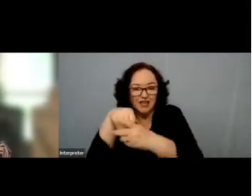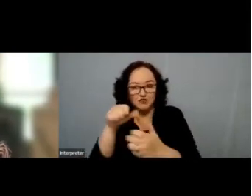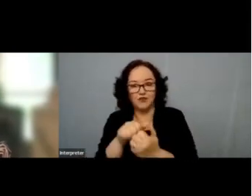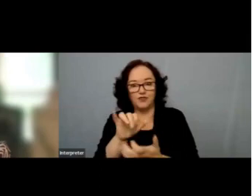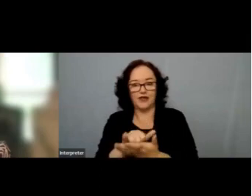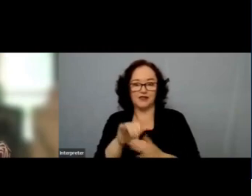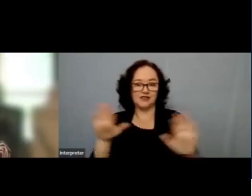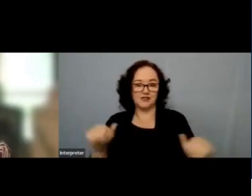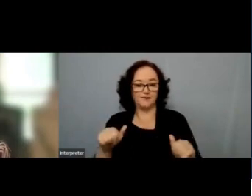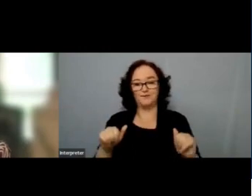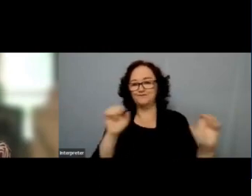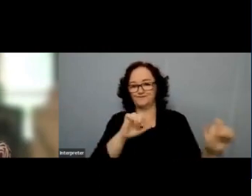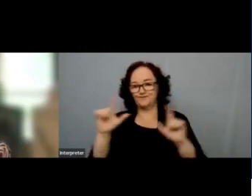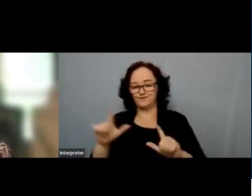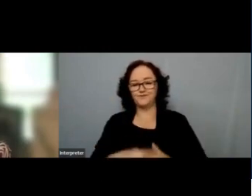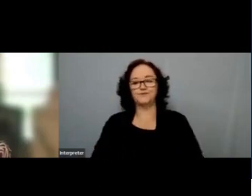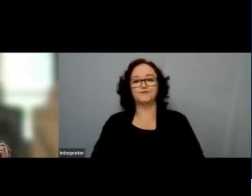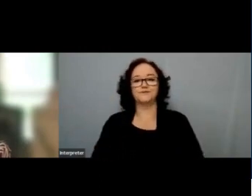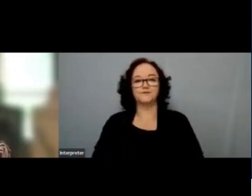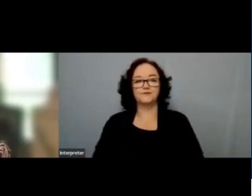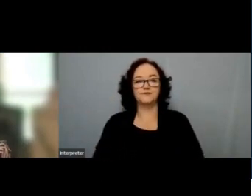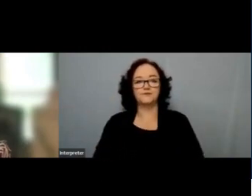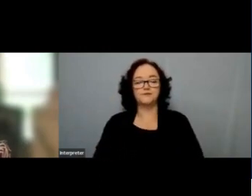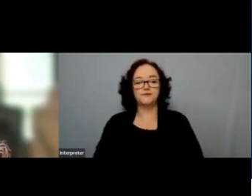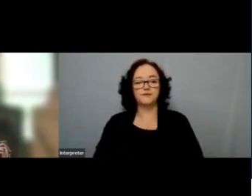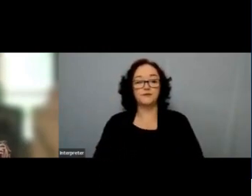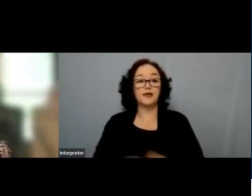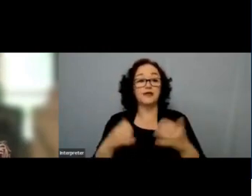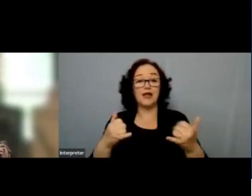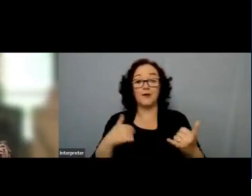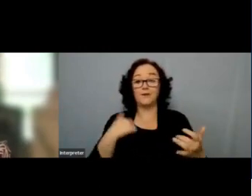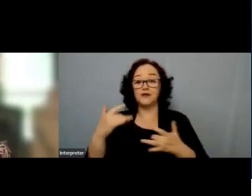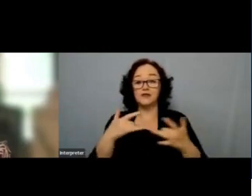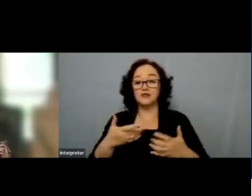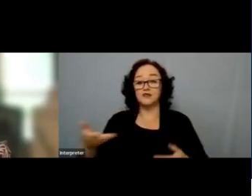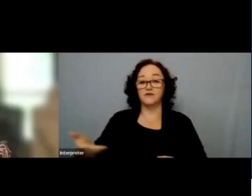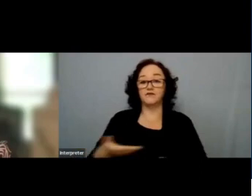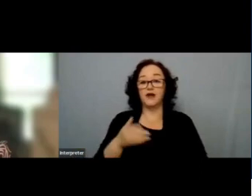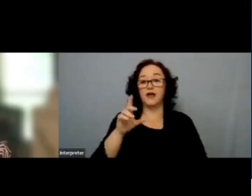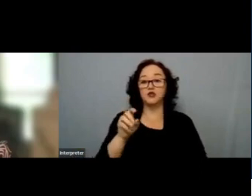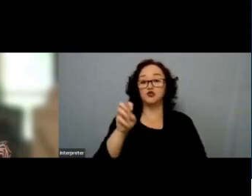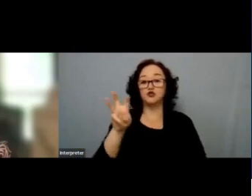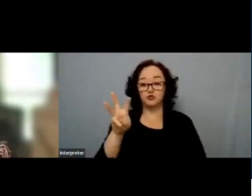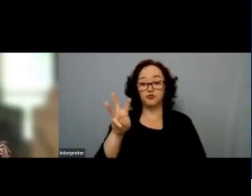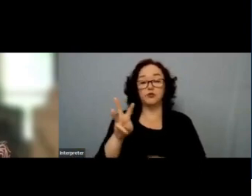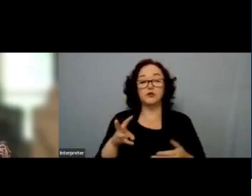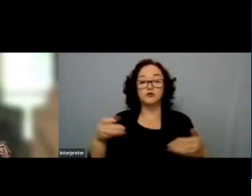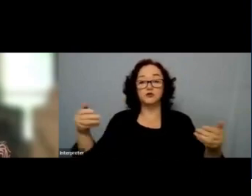slide. And now, I'm excited to invite Drew to and address the components of brain injury